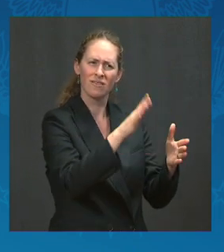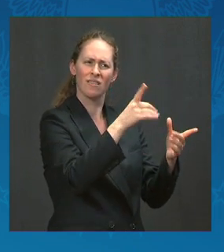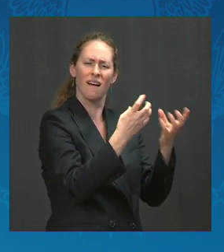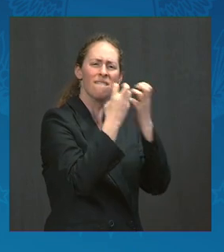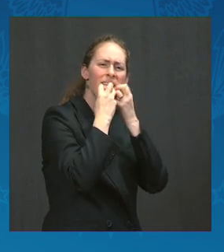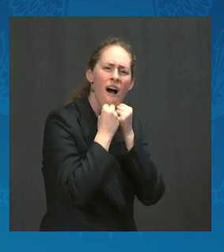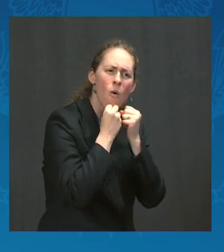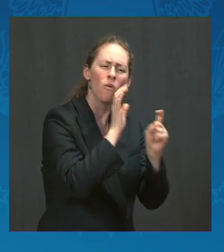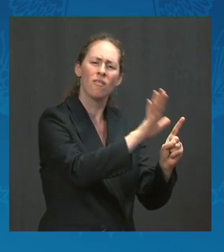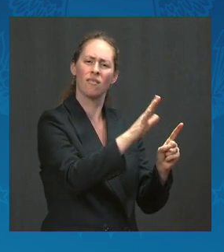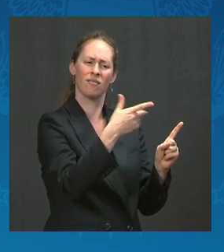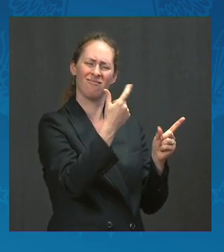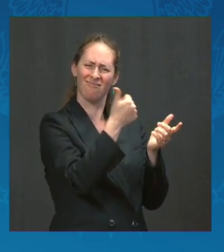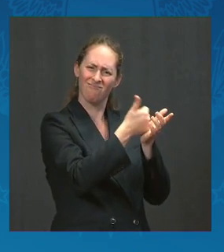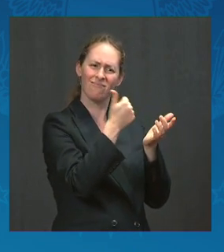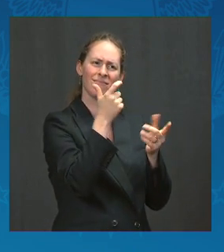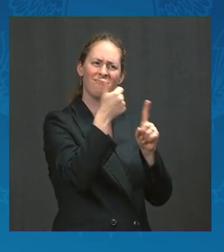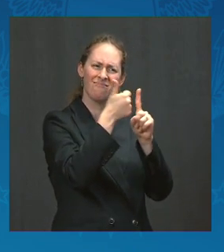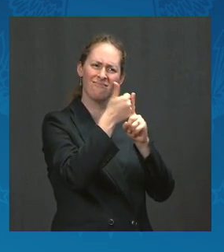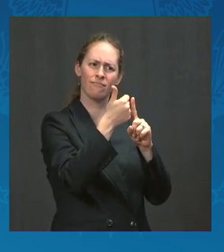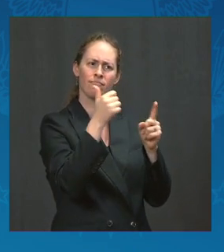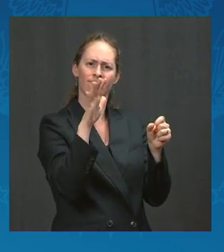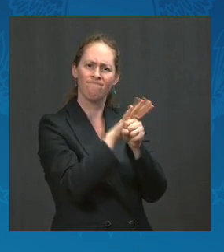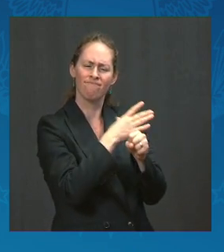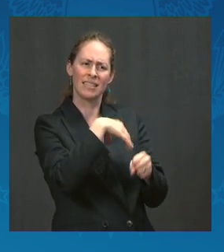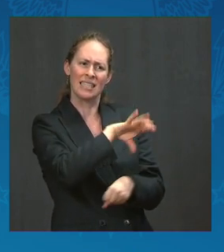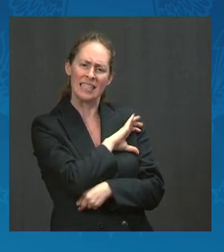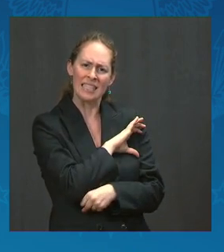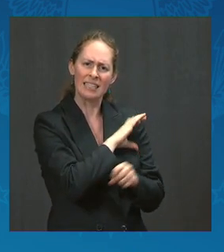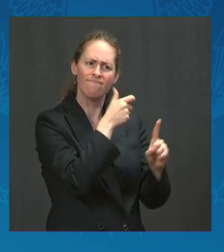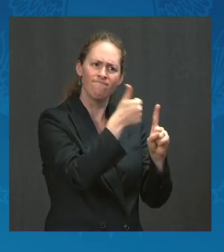and the ability to exercise those rights,